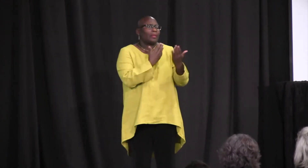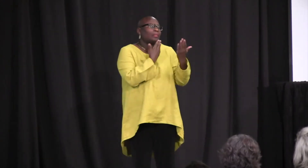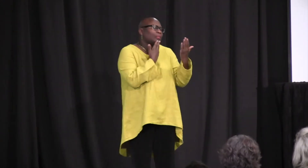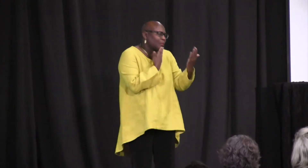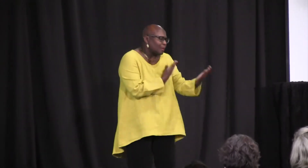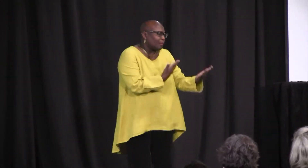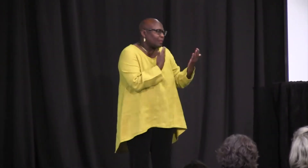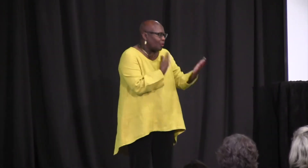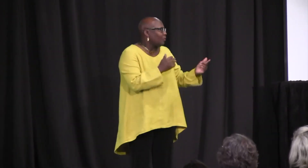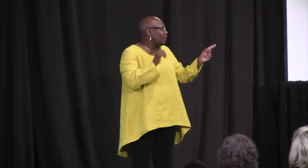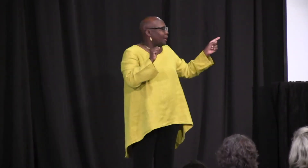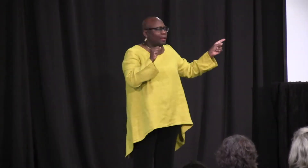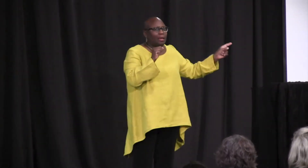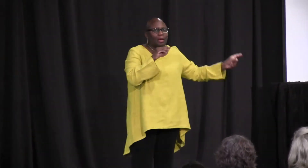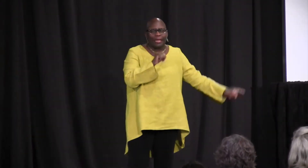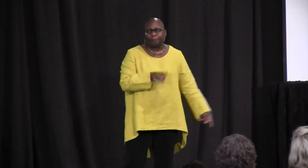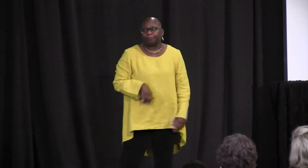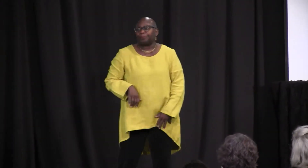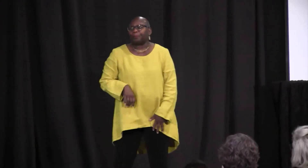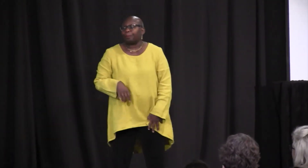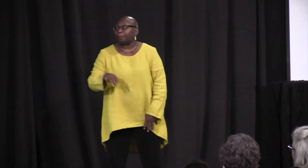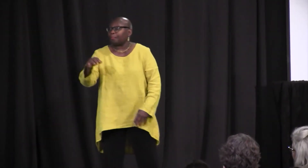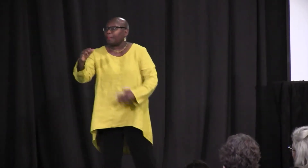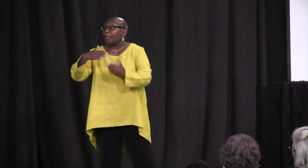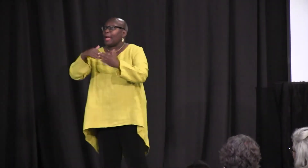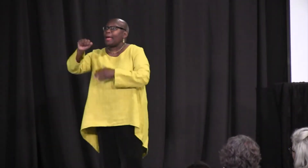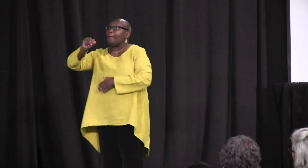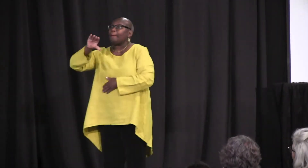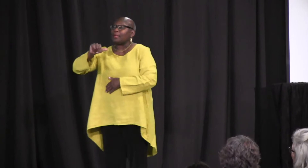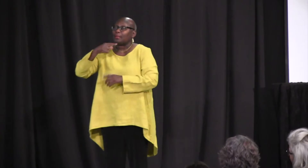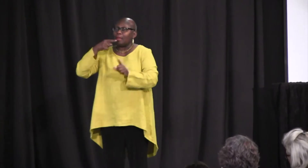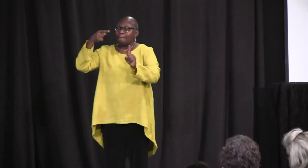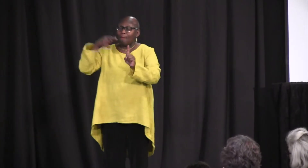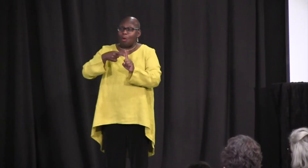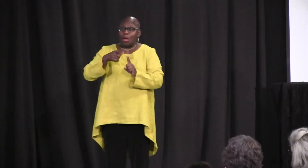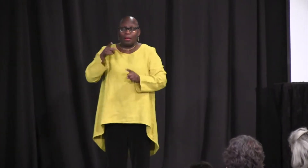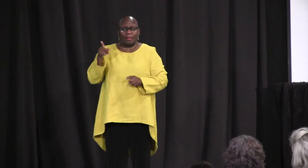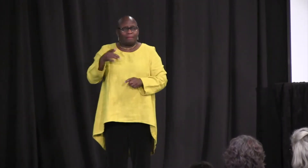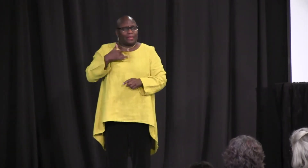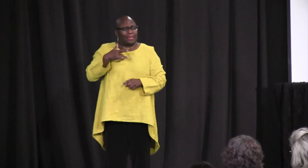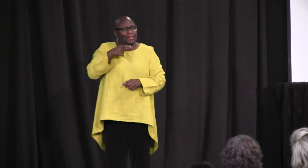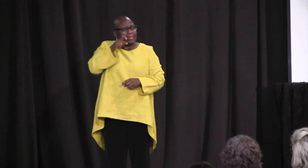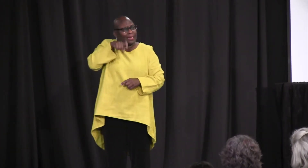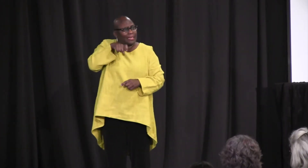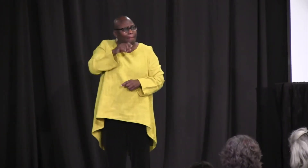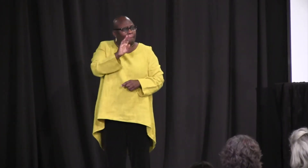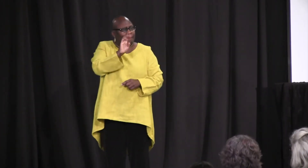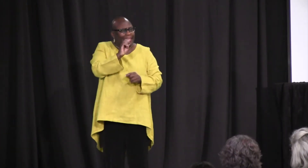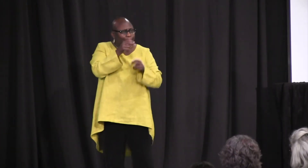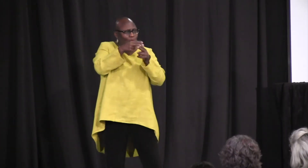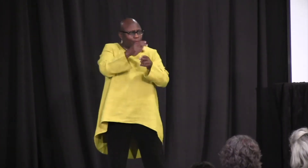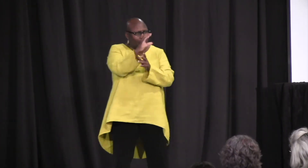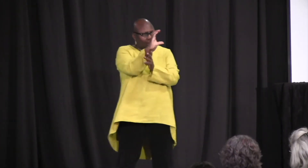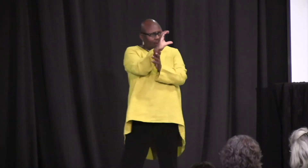experience of white people. Up until that time, I had become so angry -